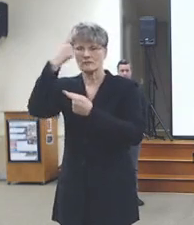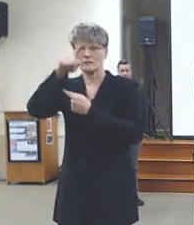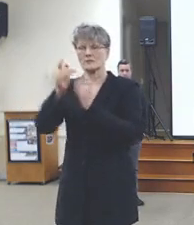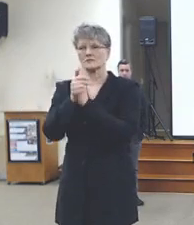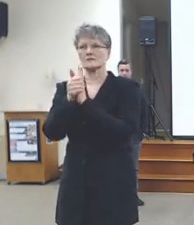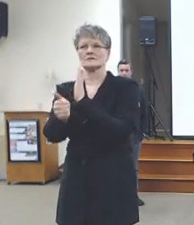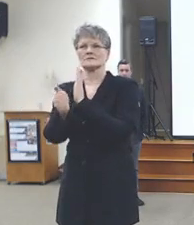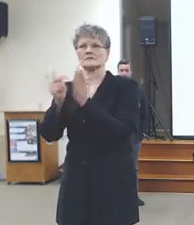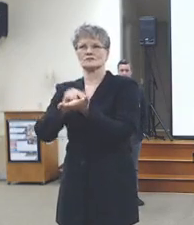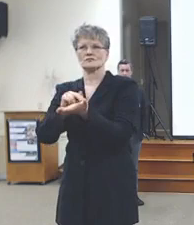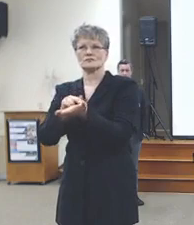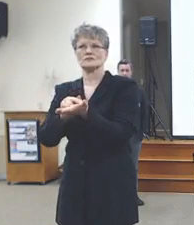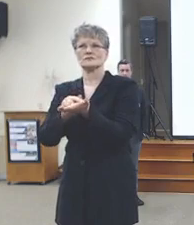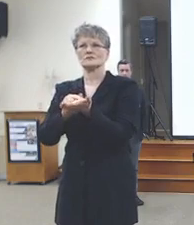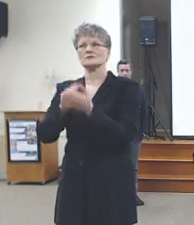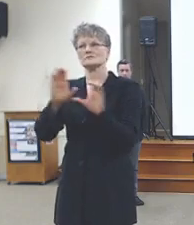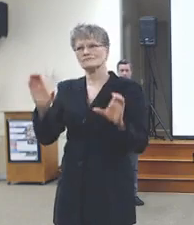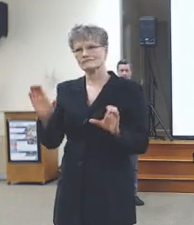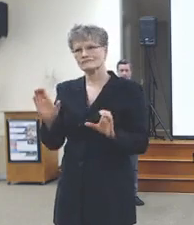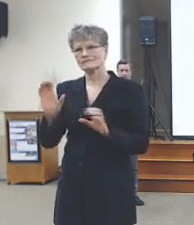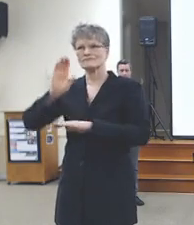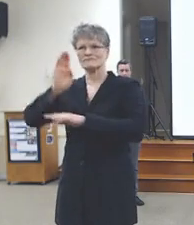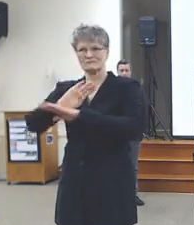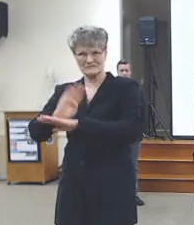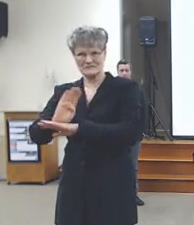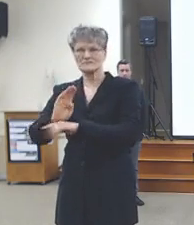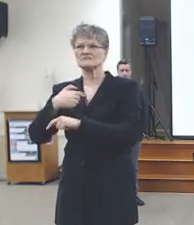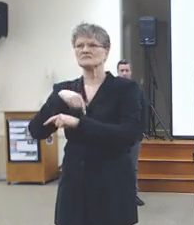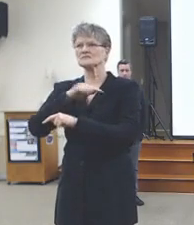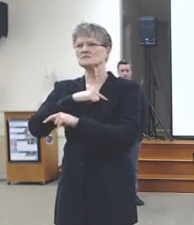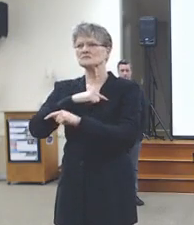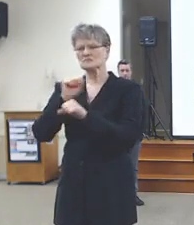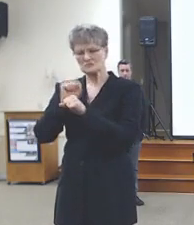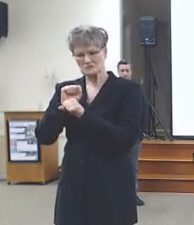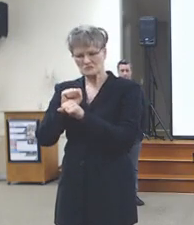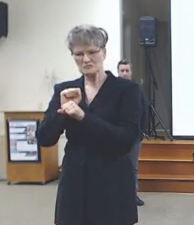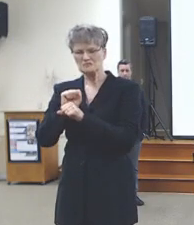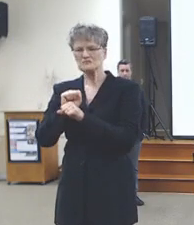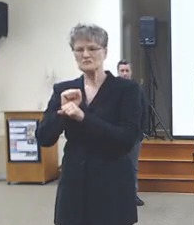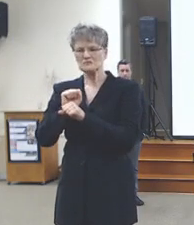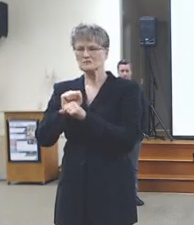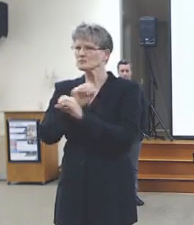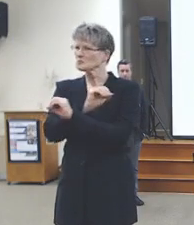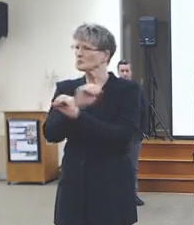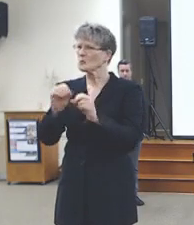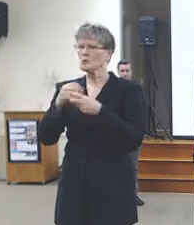to be more prepared in that regard. We still the no visitors and primarily